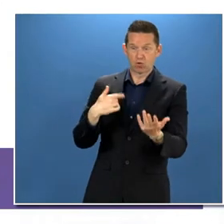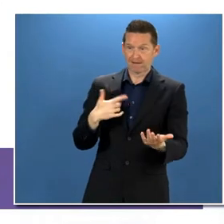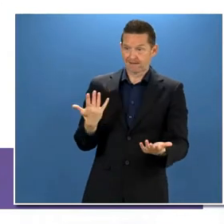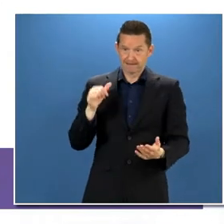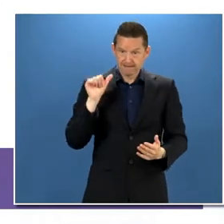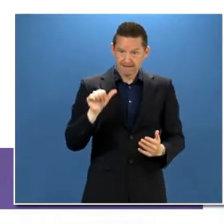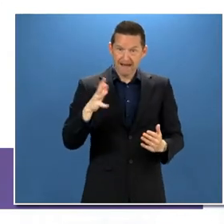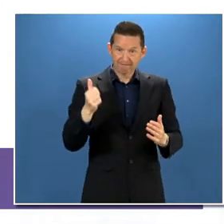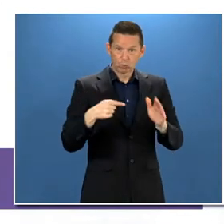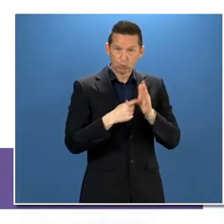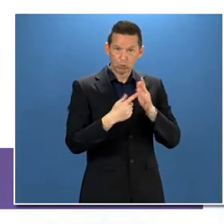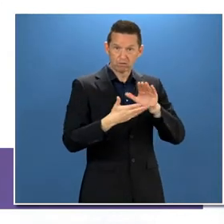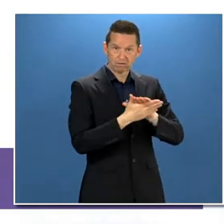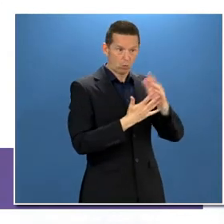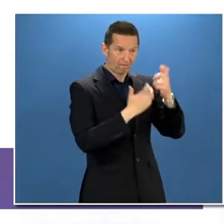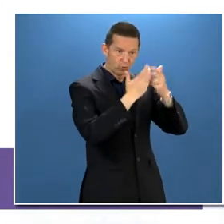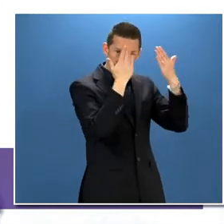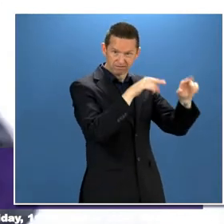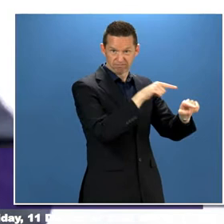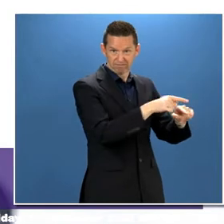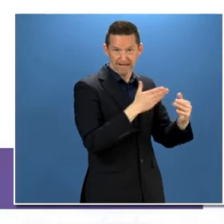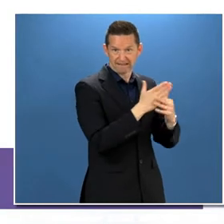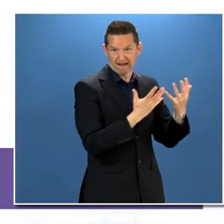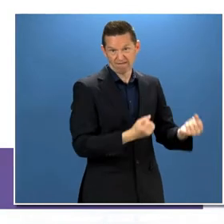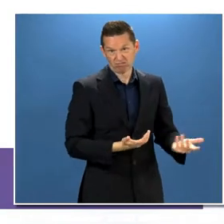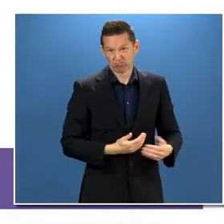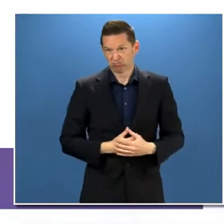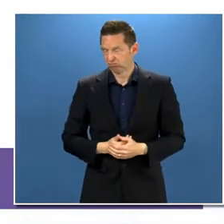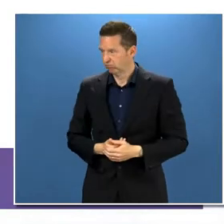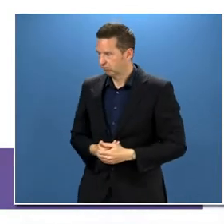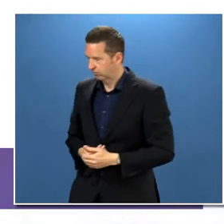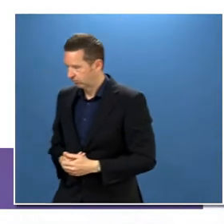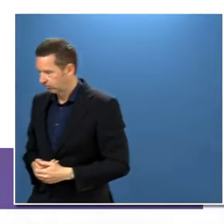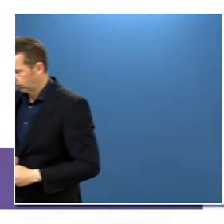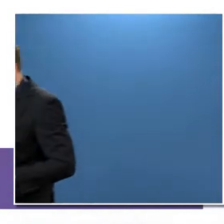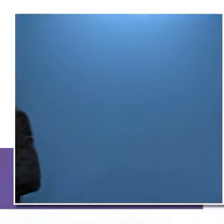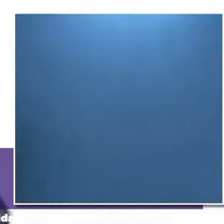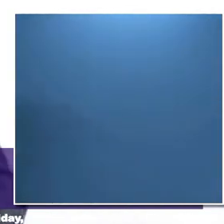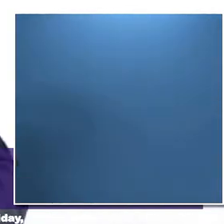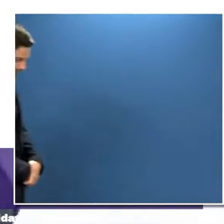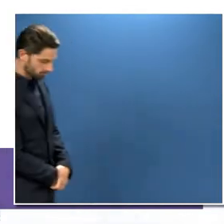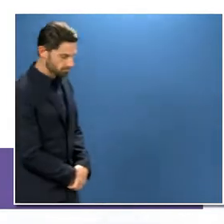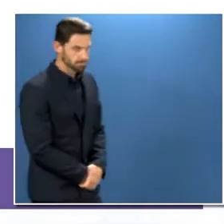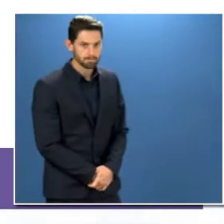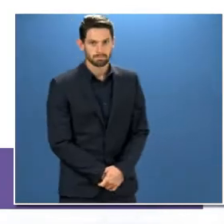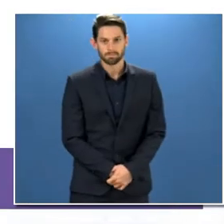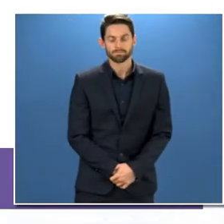for me at that time. Reading your statement, and when you speak at the final part of your